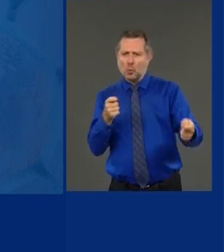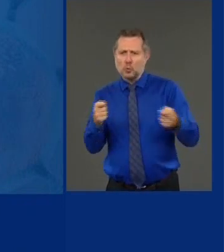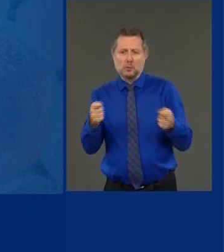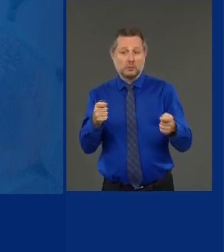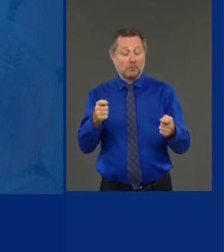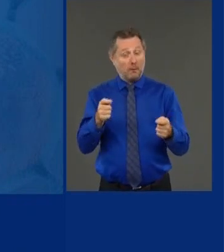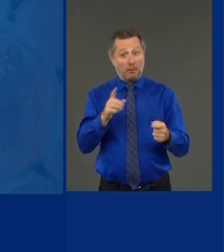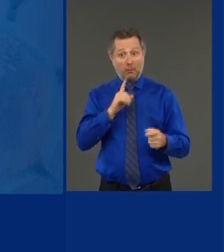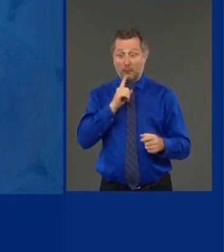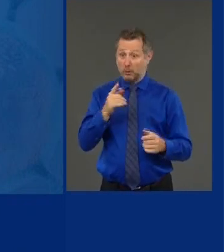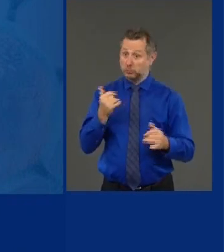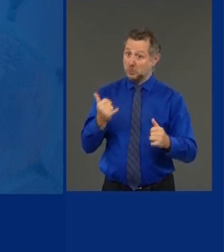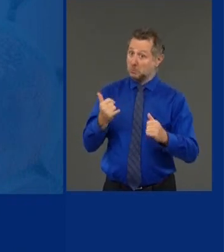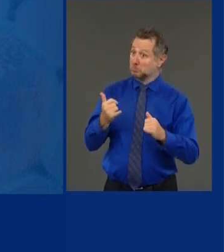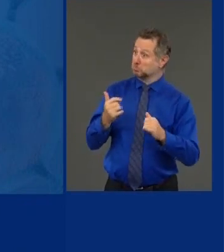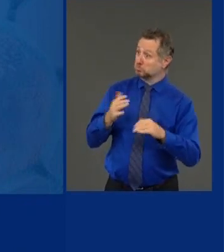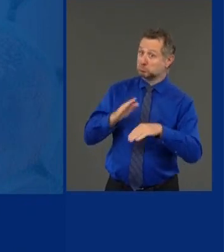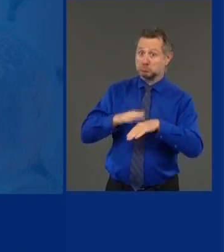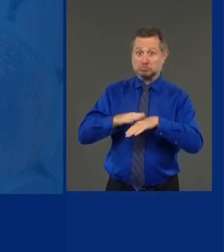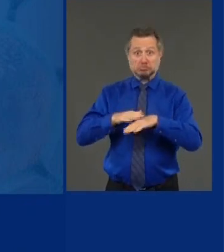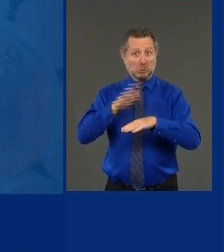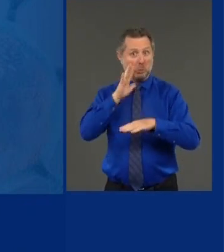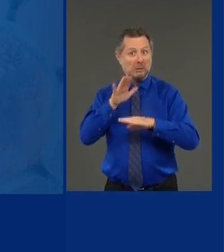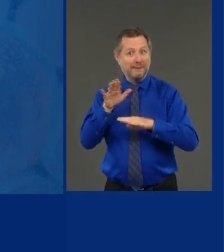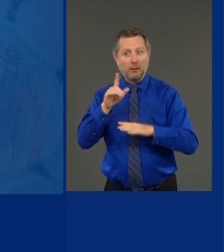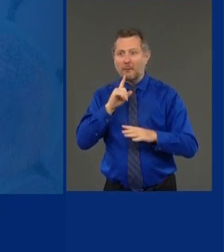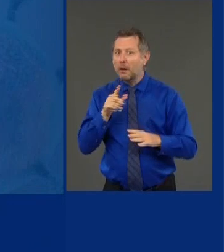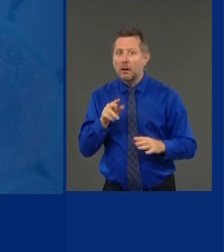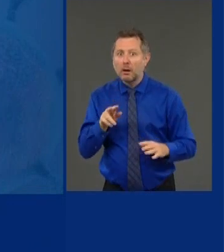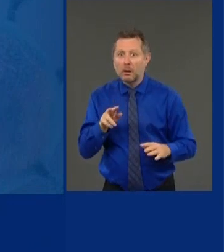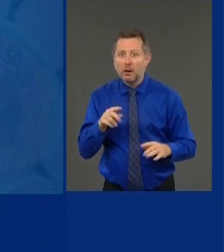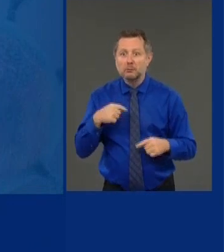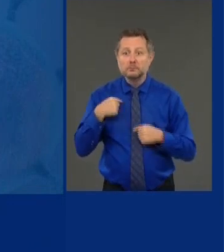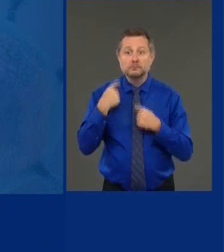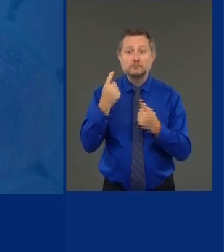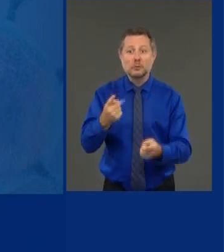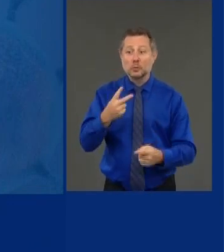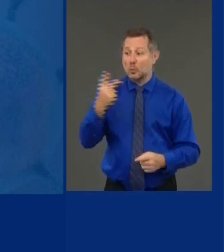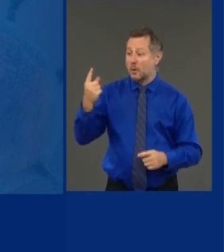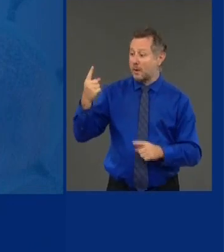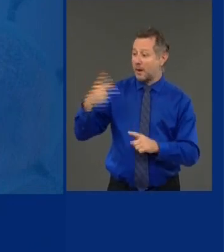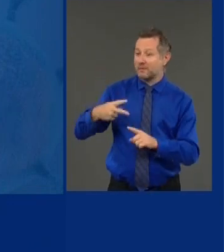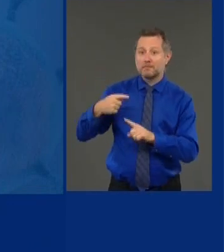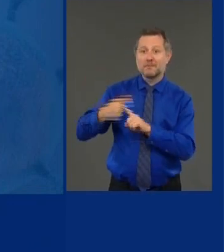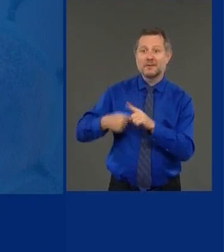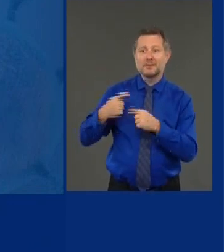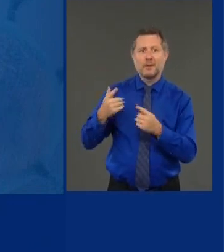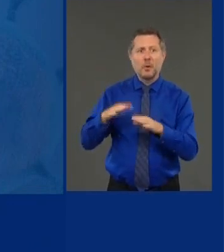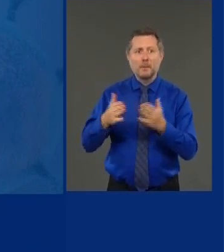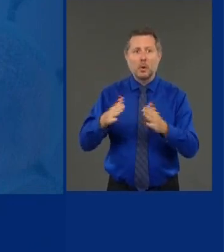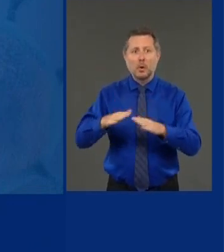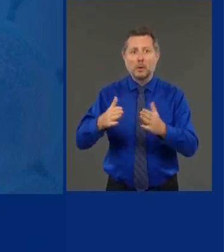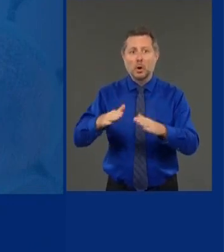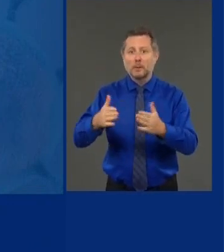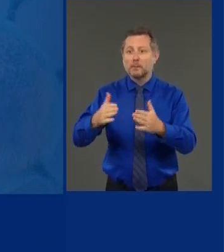HERE. WE THEN WERE TALKING ABOUT CALIBRATING THE INCREASE AND MAKING SURE IT DIDN'T GO THAT HIGH, BUT IT WAS SUPPOSED TO GO UP.